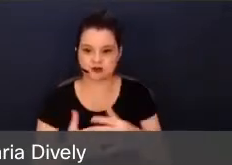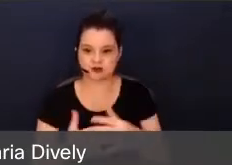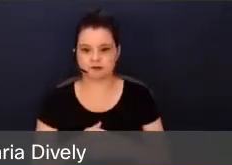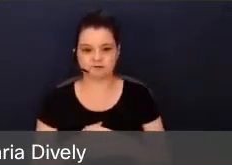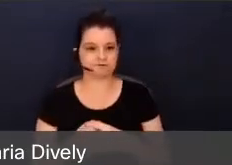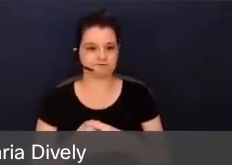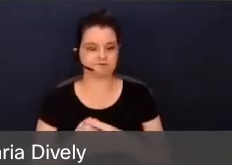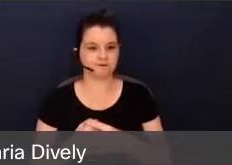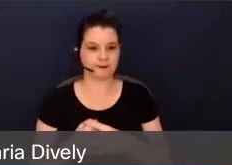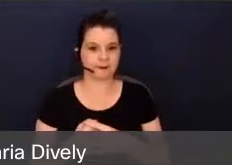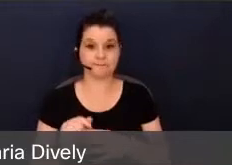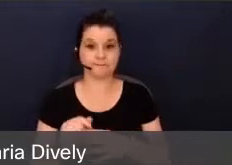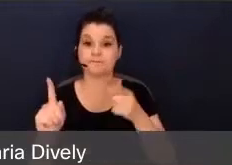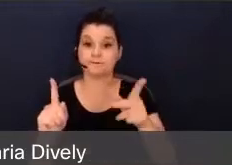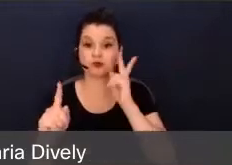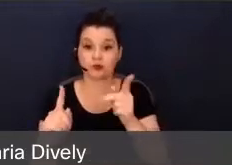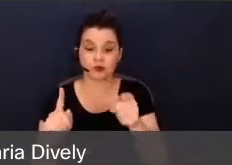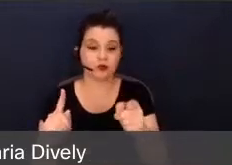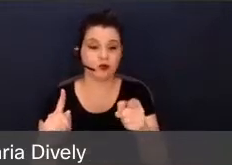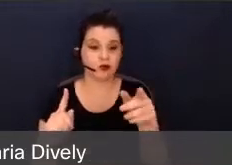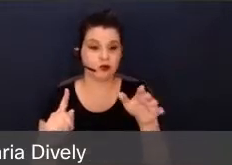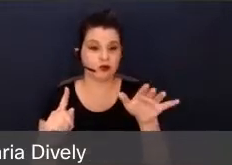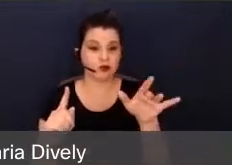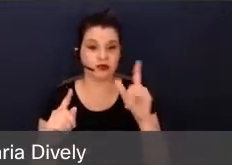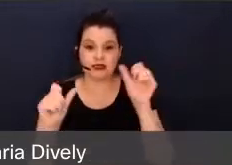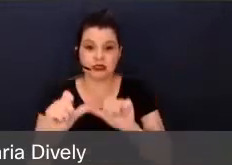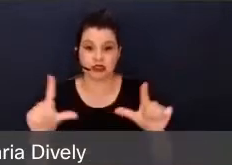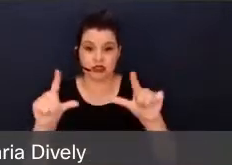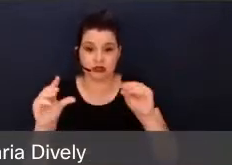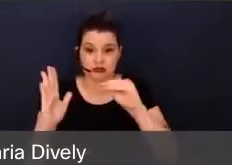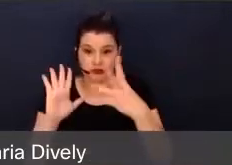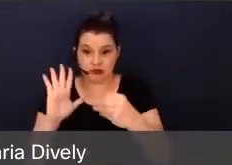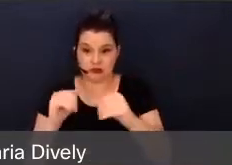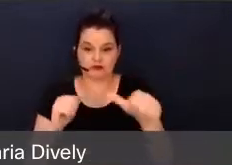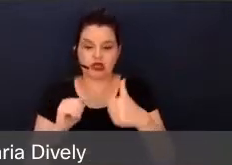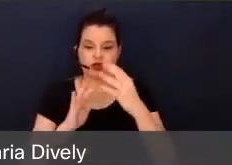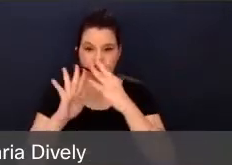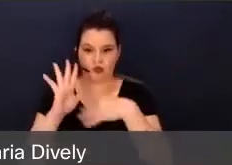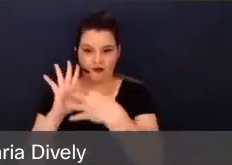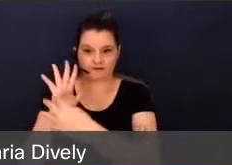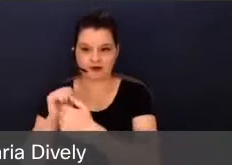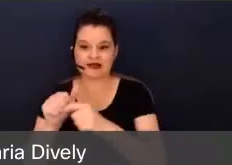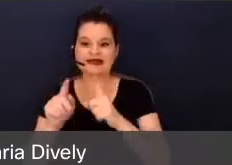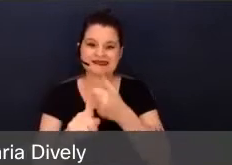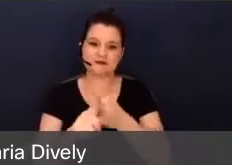Here is, um, a screenshot of another graph, and this one is a pretty good example,